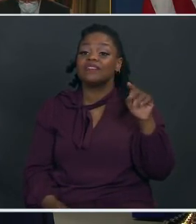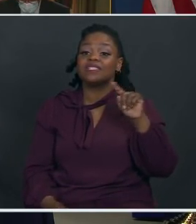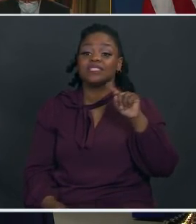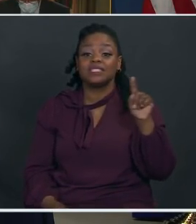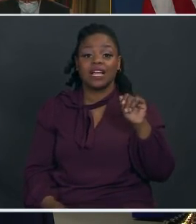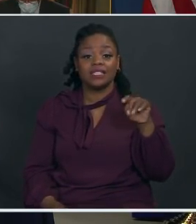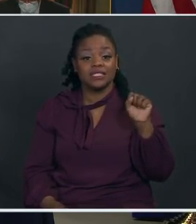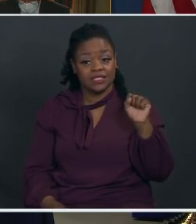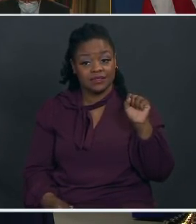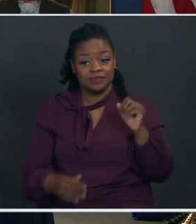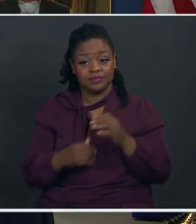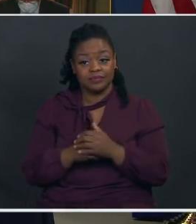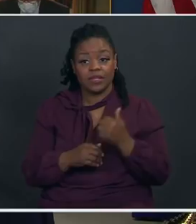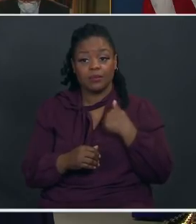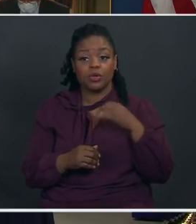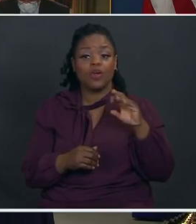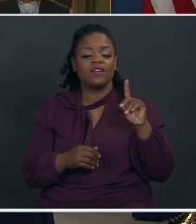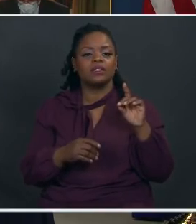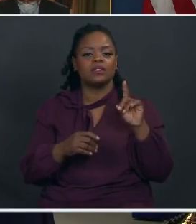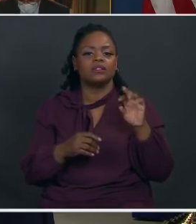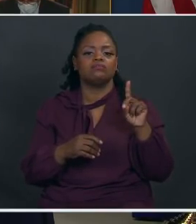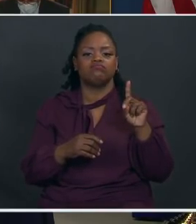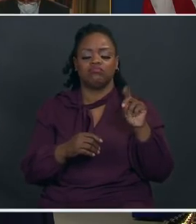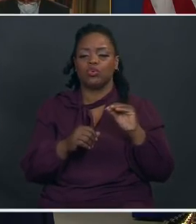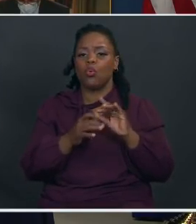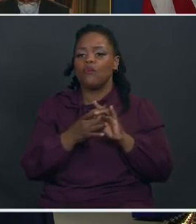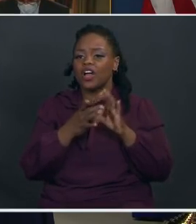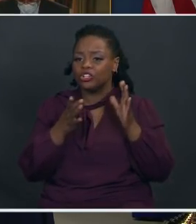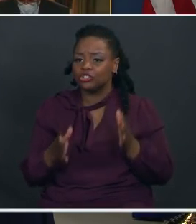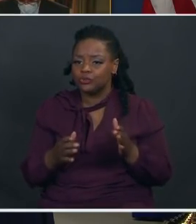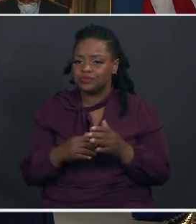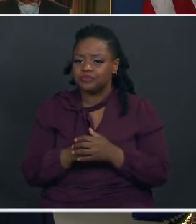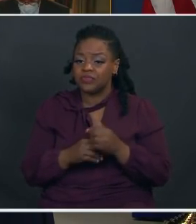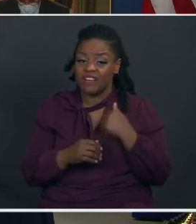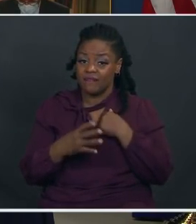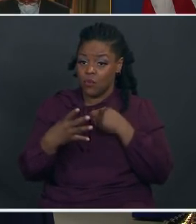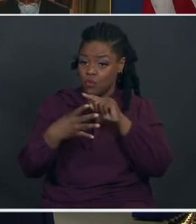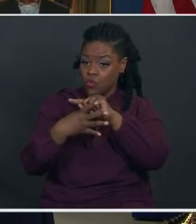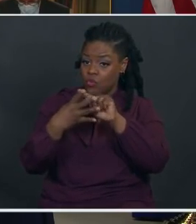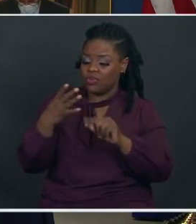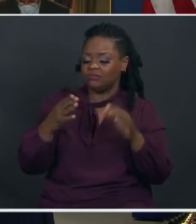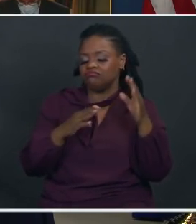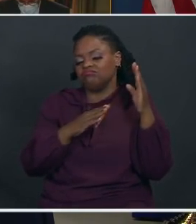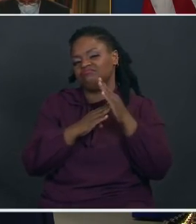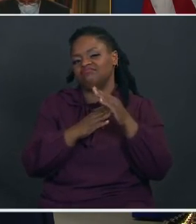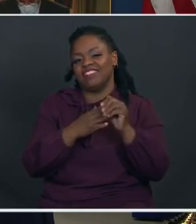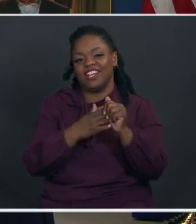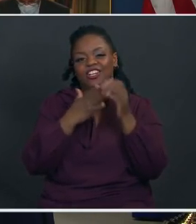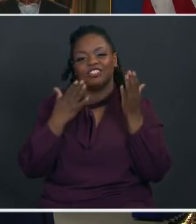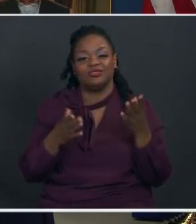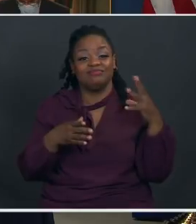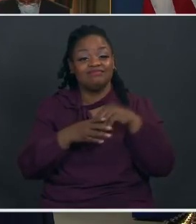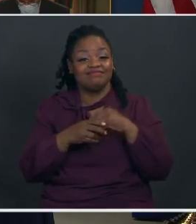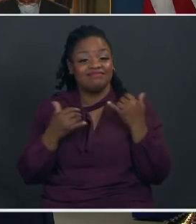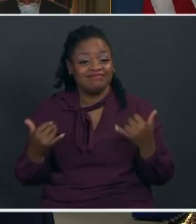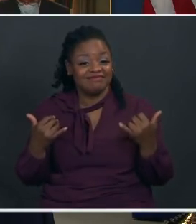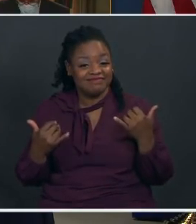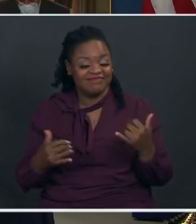by four of America's leading doctors and health experts today to conduct our first COVID-19 briefing.